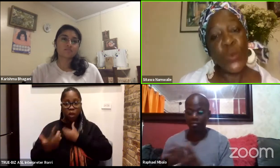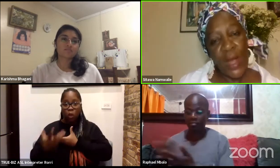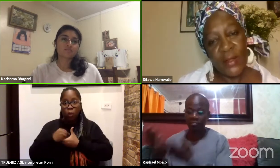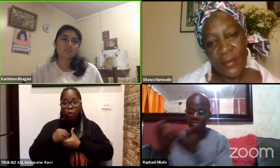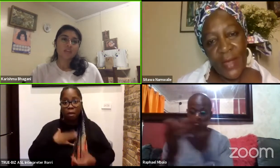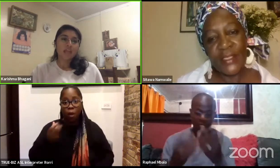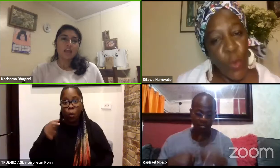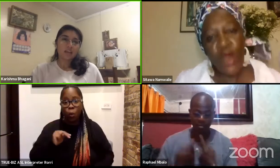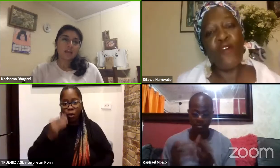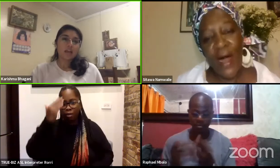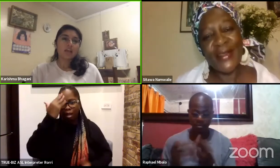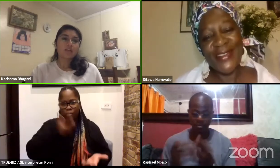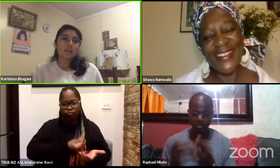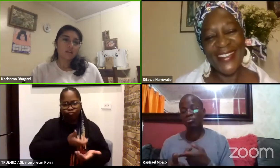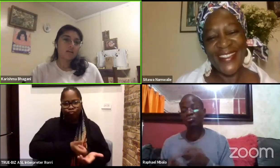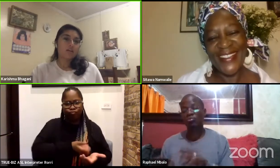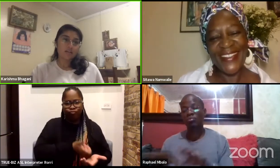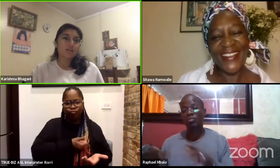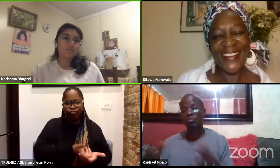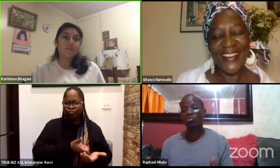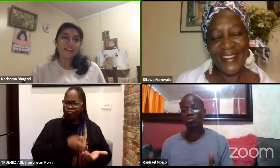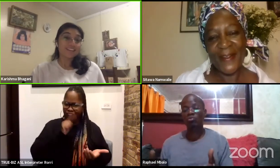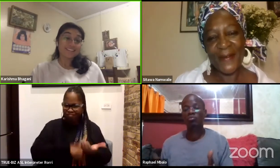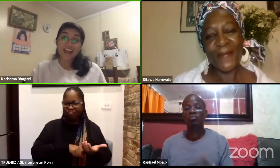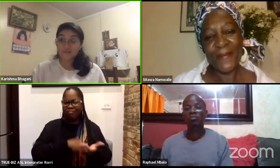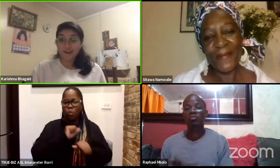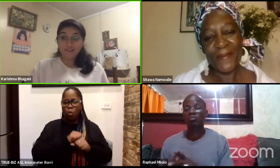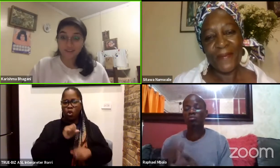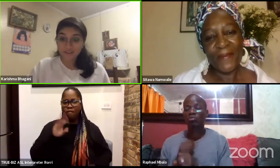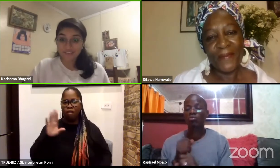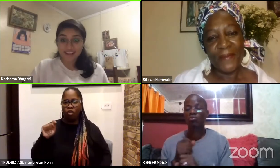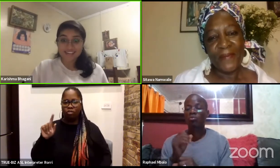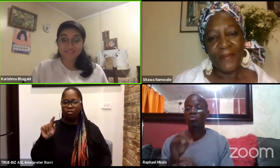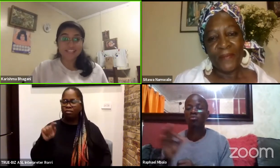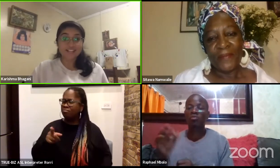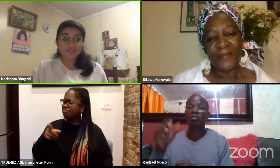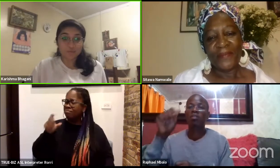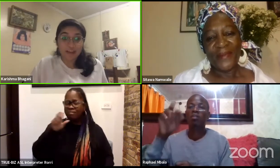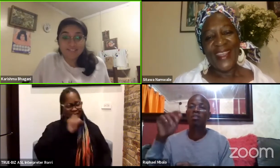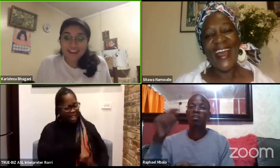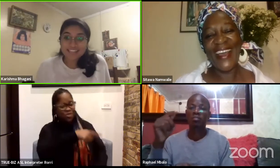as well, as a work of art. Right, and you are a work of art in every sense of the word, right?